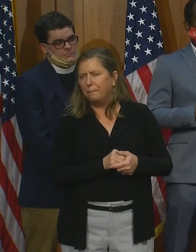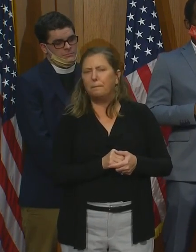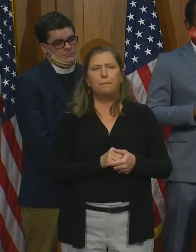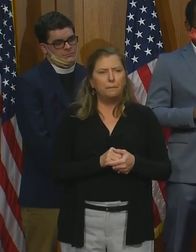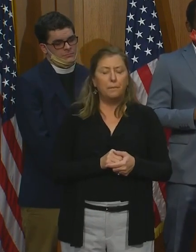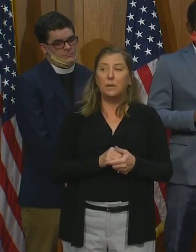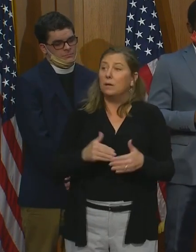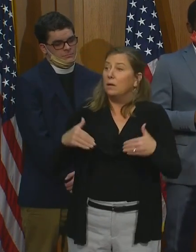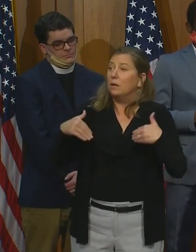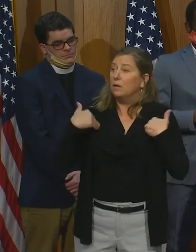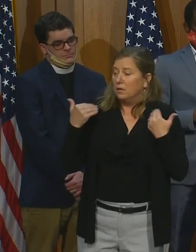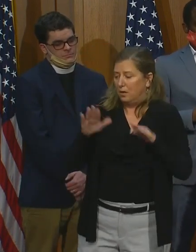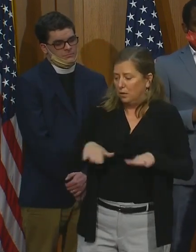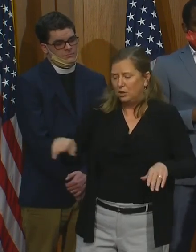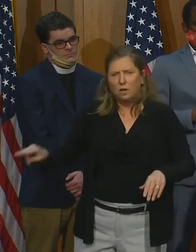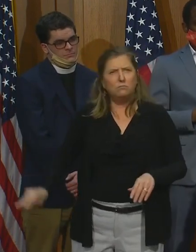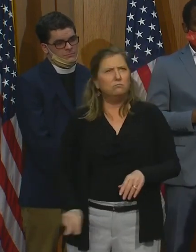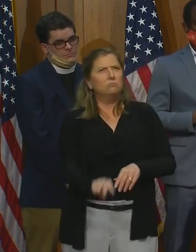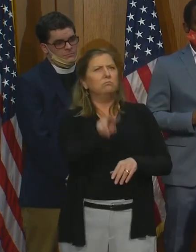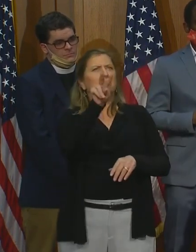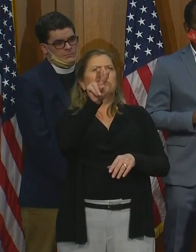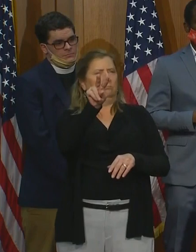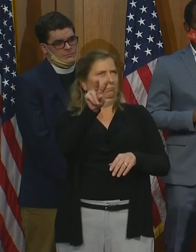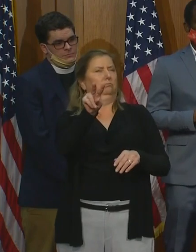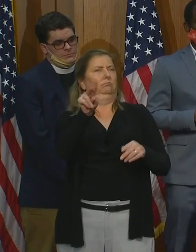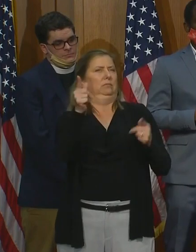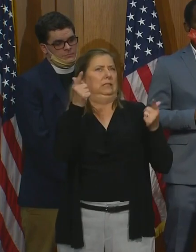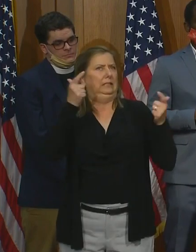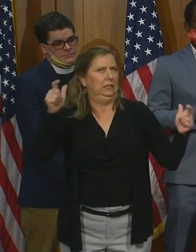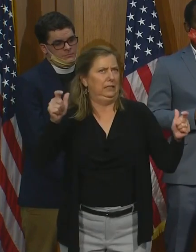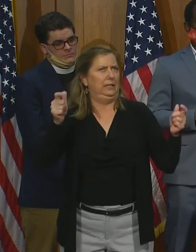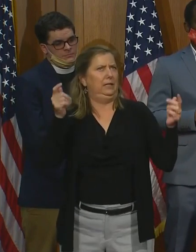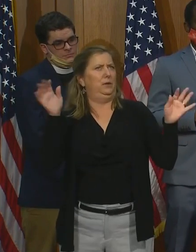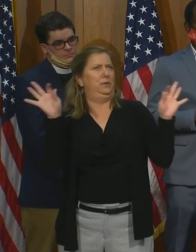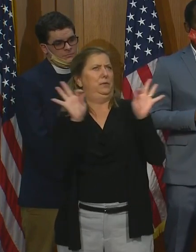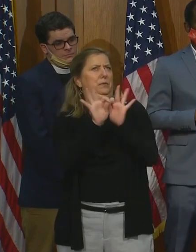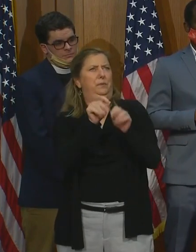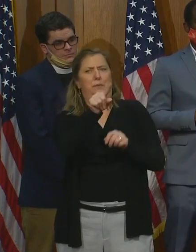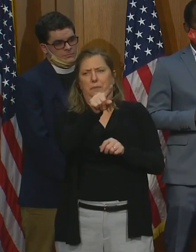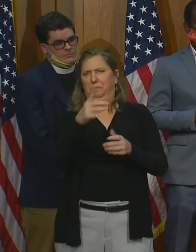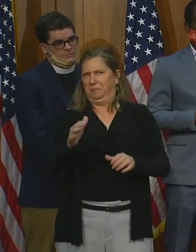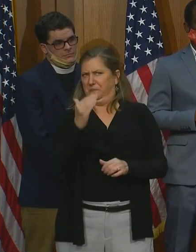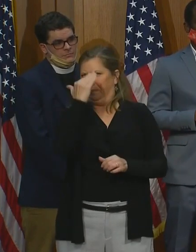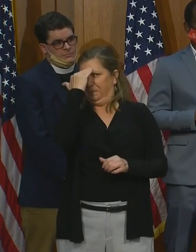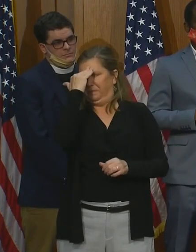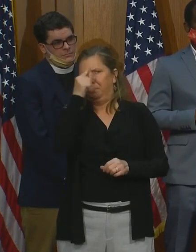WHY IS IT HERE. WHEN A YOUNG CHILD LOOKS UP AND SEES